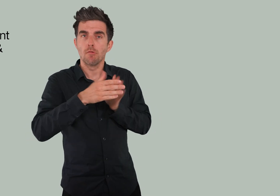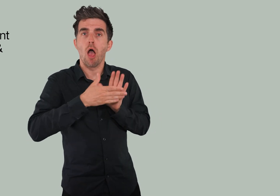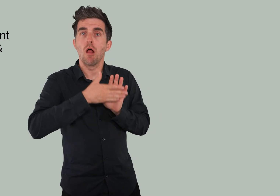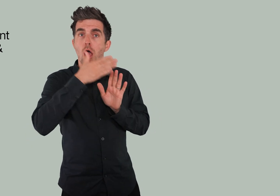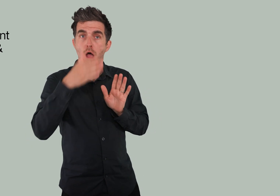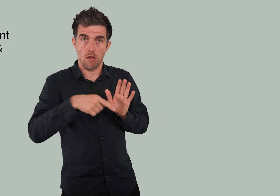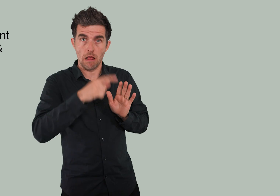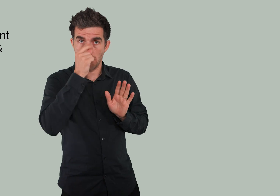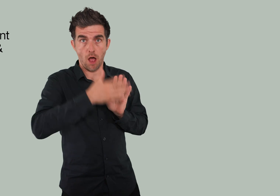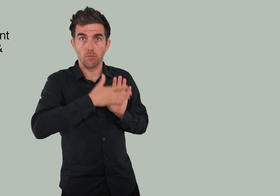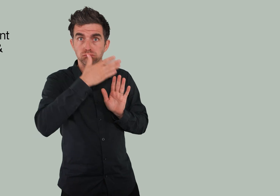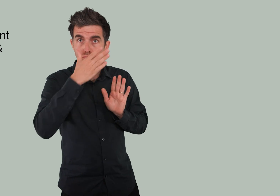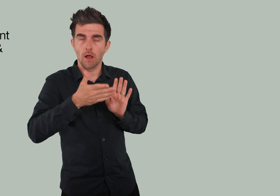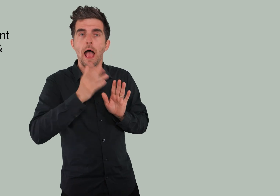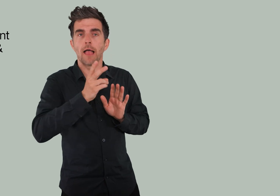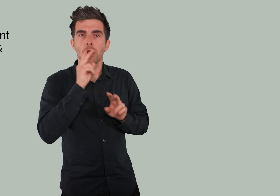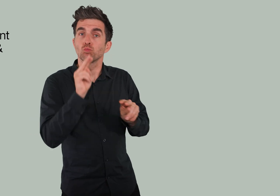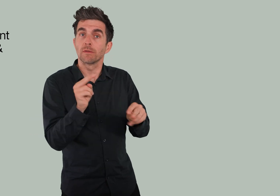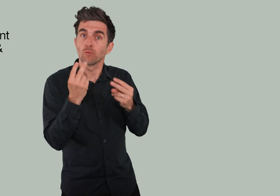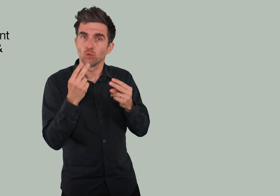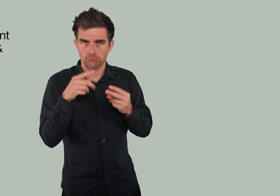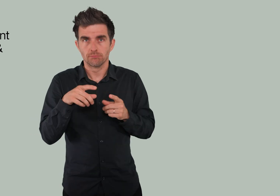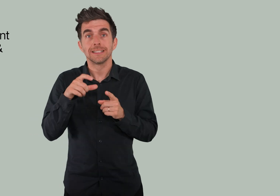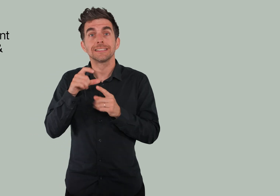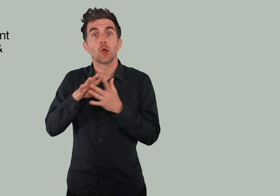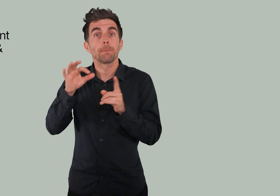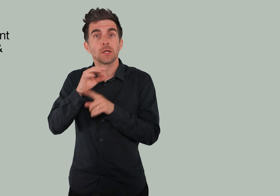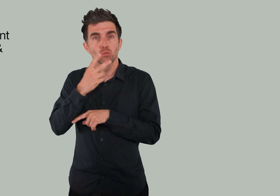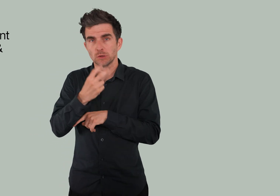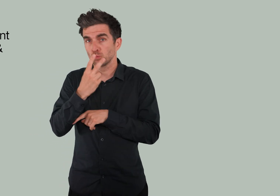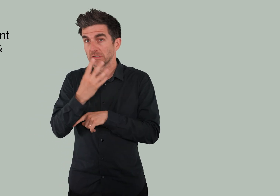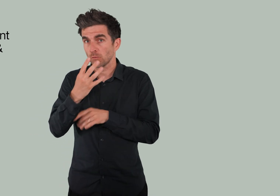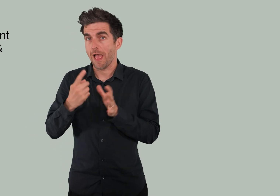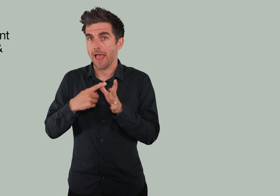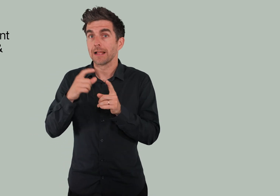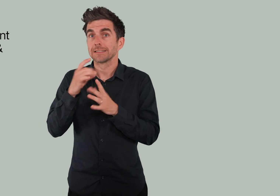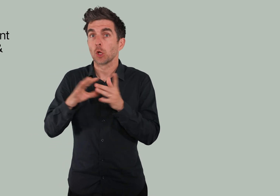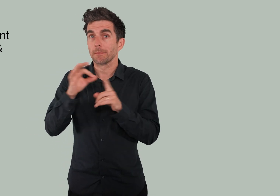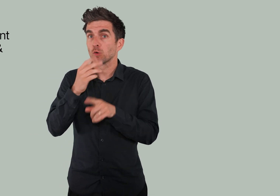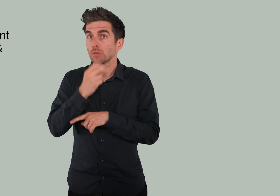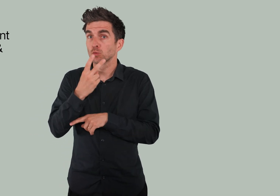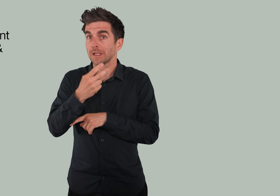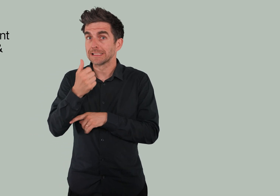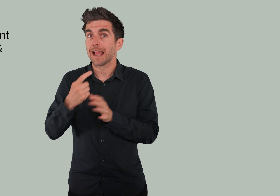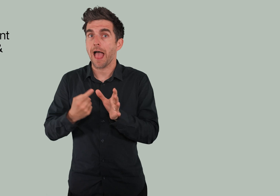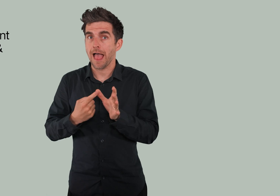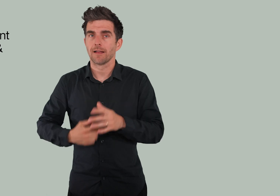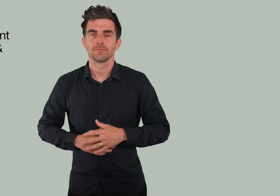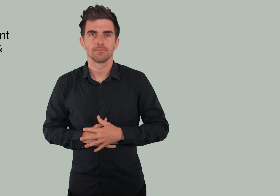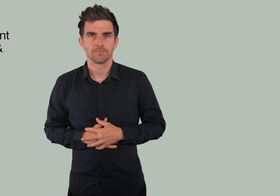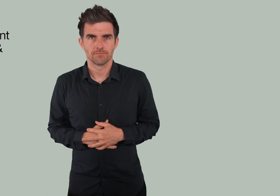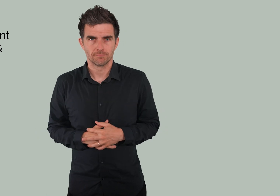and how long until the claim will be reviewed (DWP, 2024a; DWP 2026a).